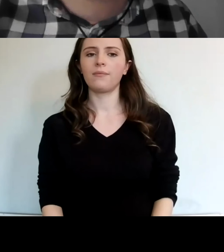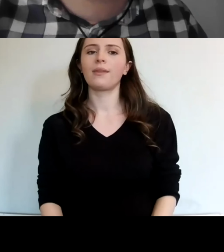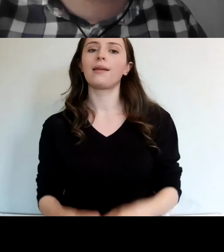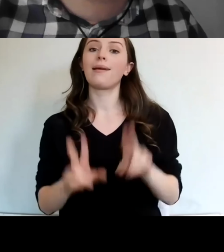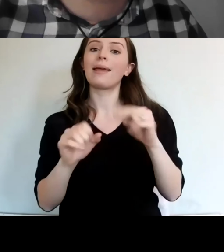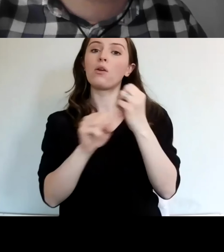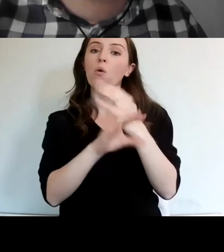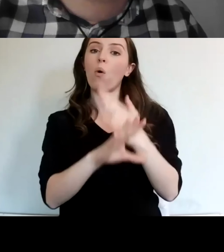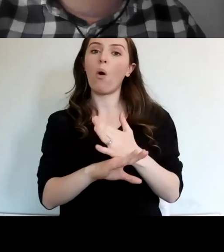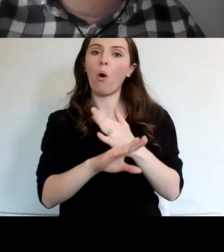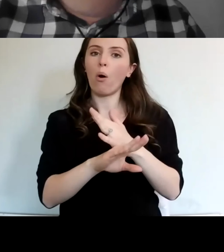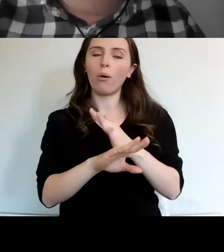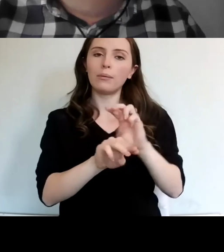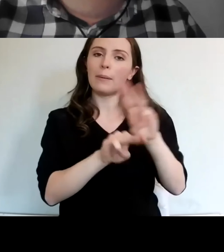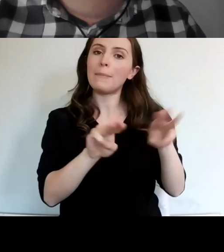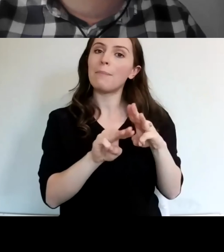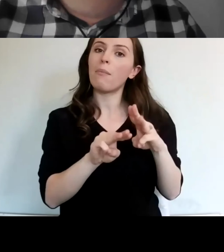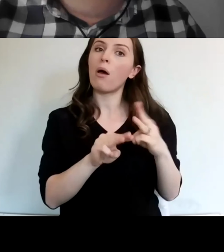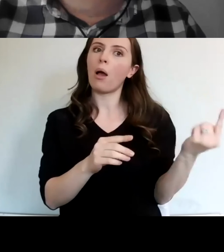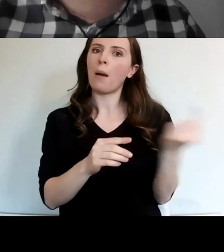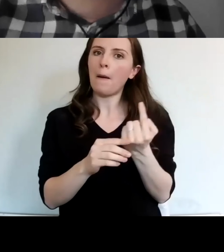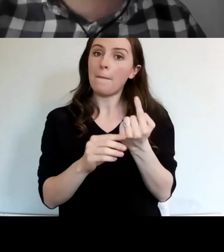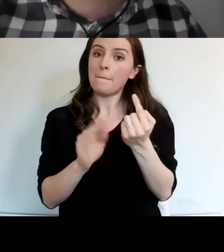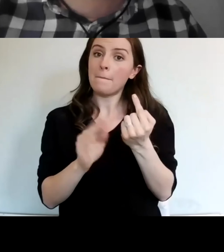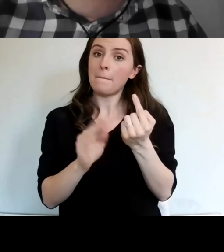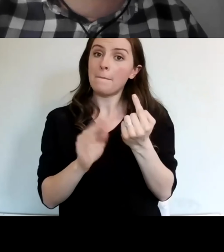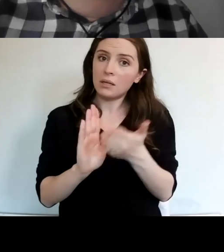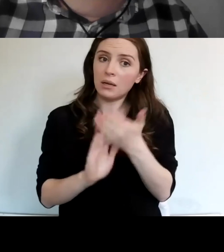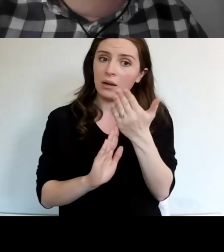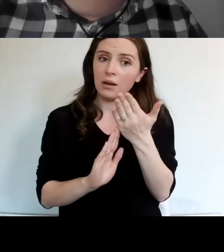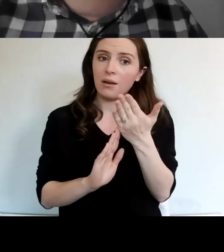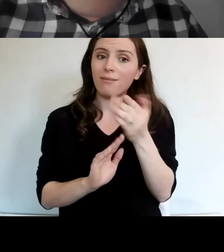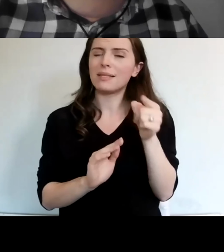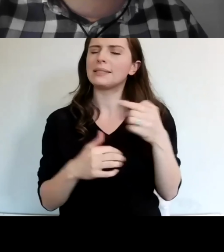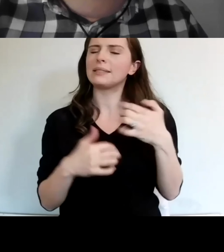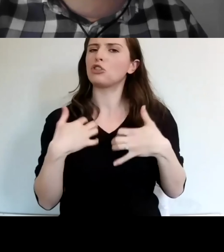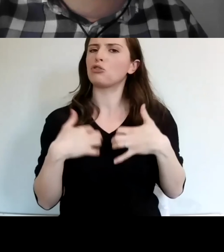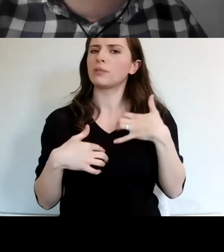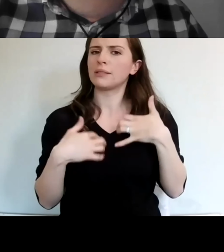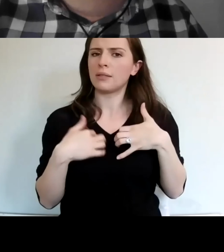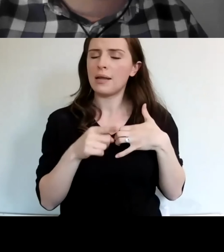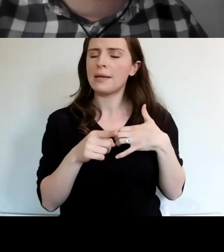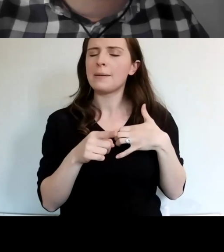Now, this is a really, really interesting one because finding venues that, again,